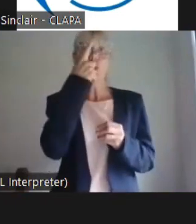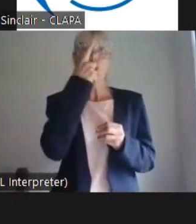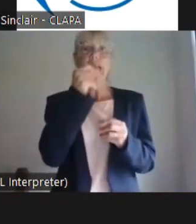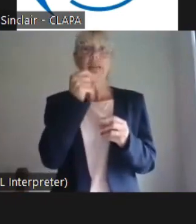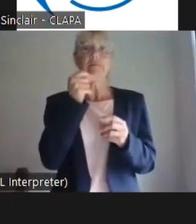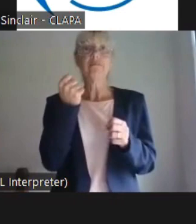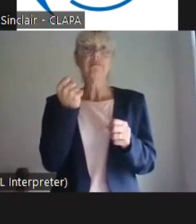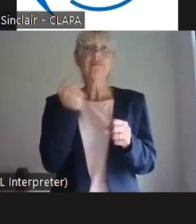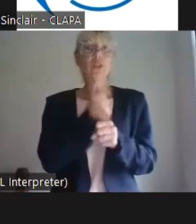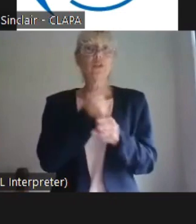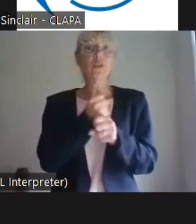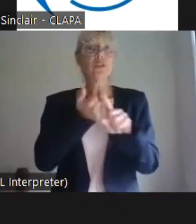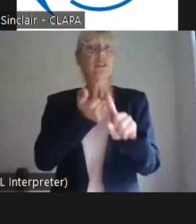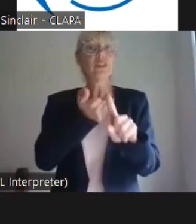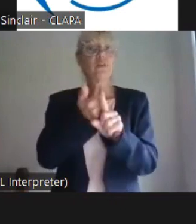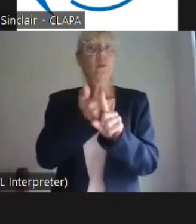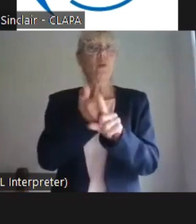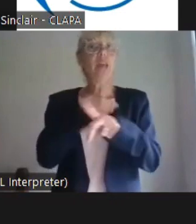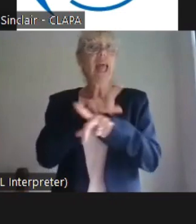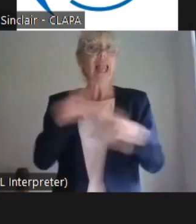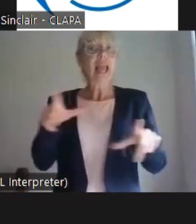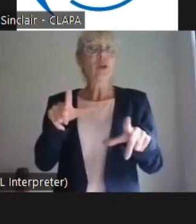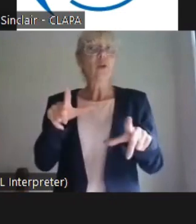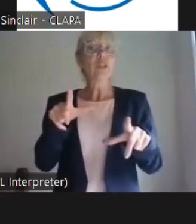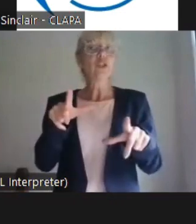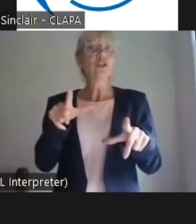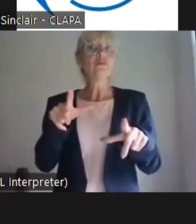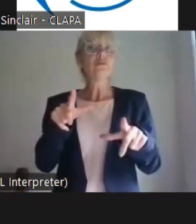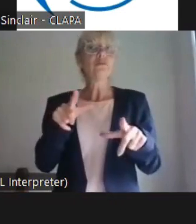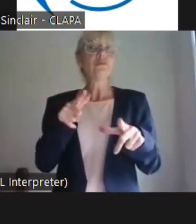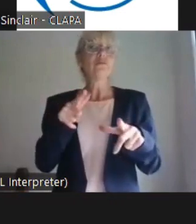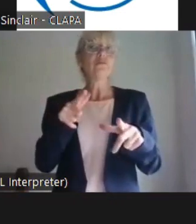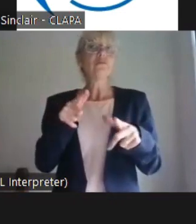their speech and their language development even if they've got some hearing loss at the moment